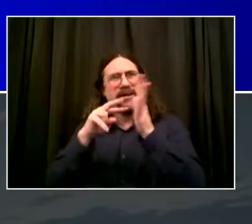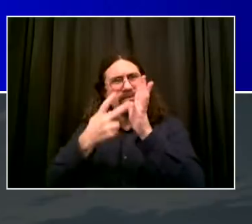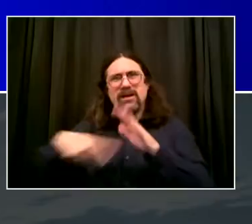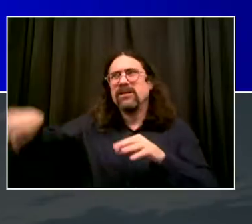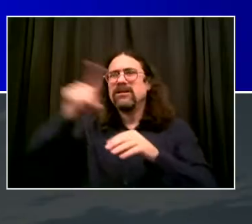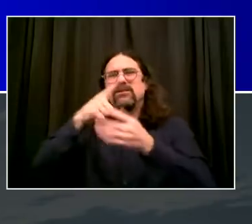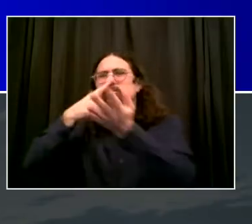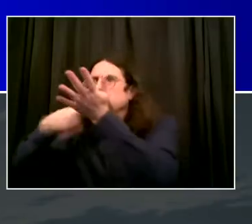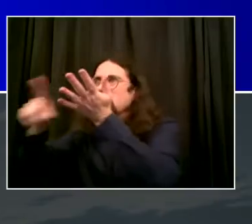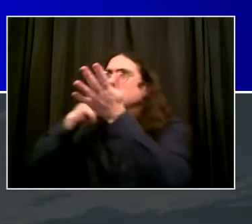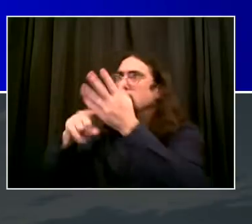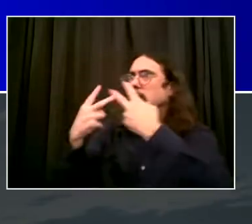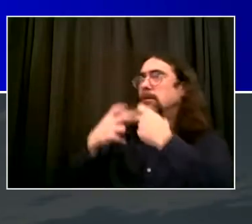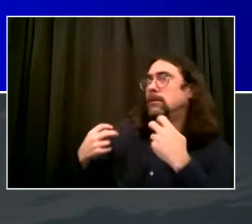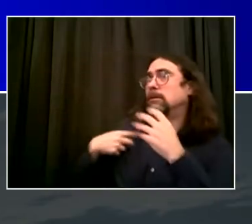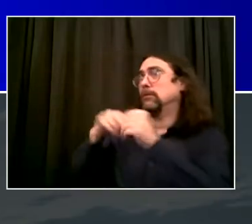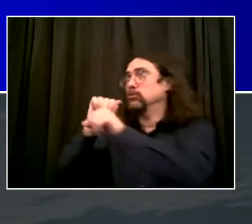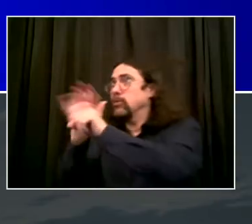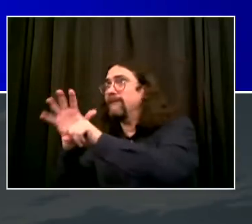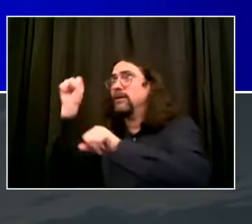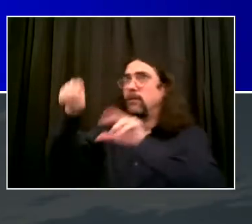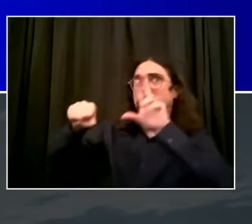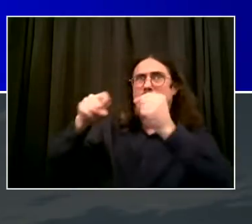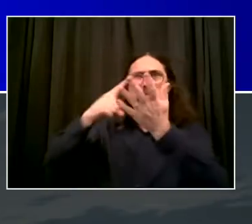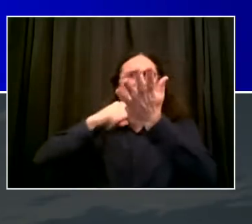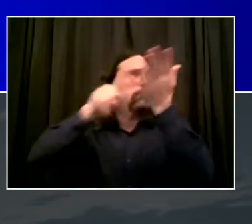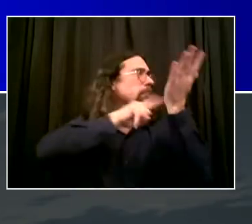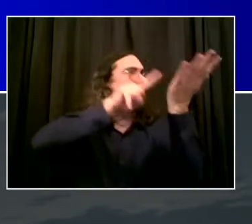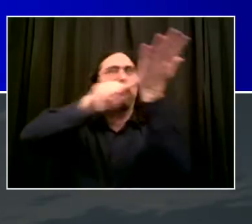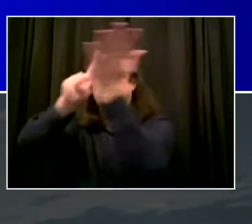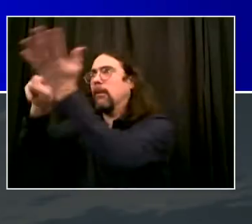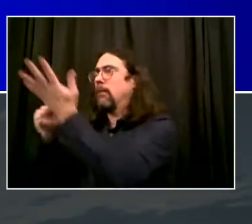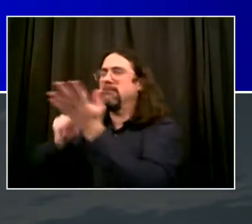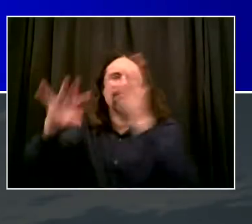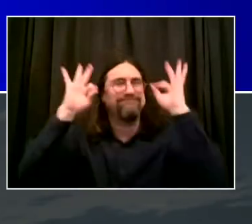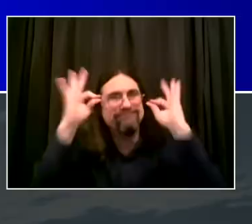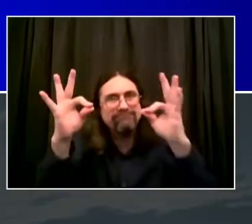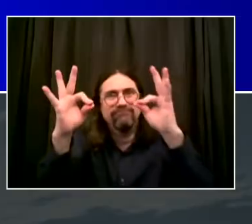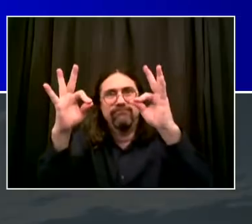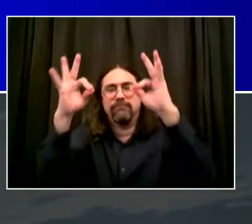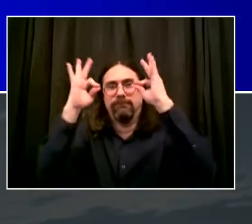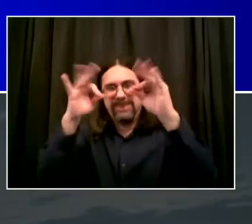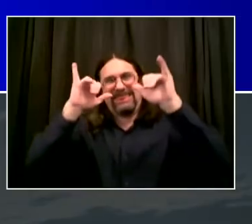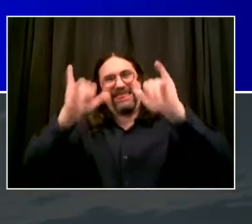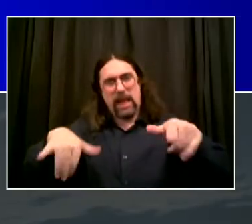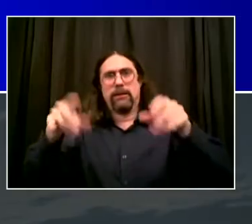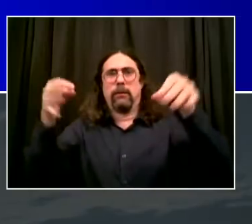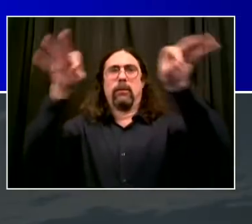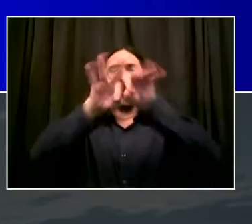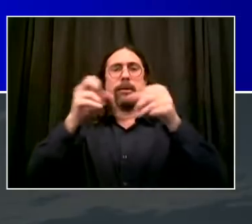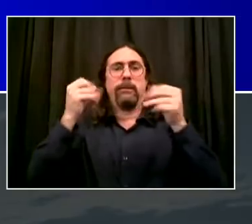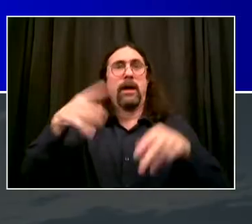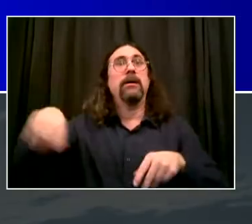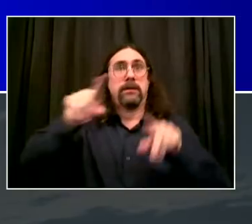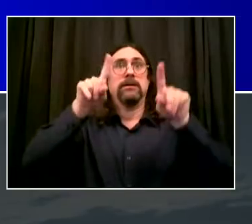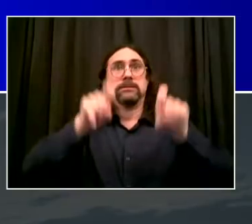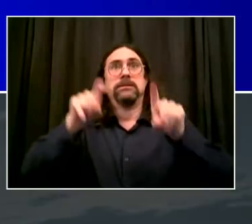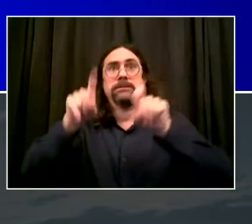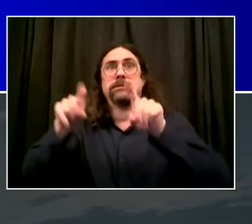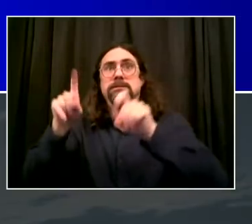TESTED.. WE WANT TO KEEP SEE THAT GOING FORWARD AND I'M PROUD TO TELL